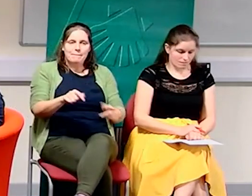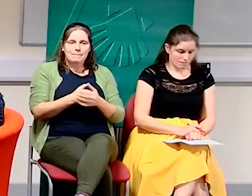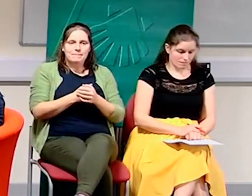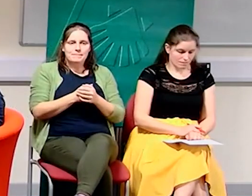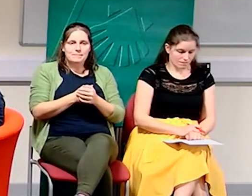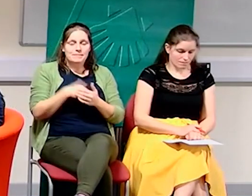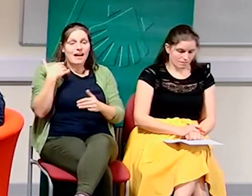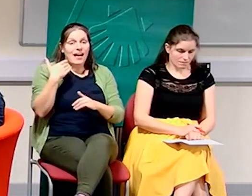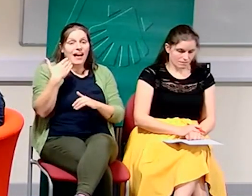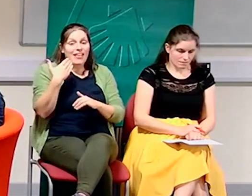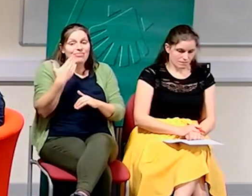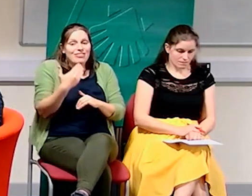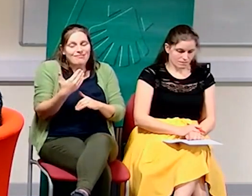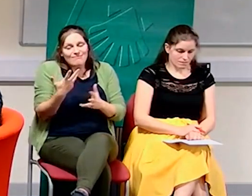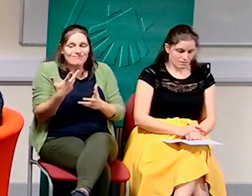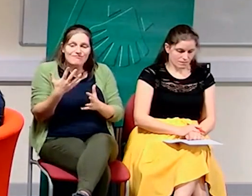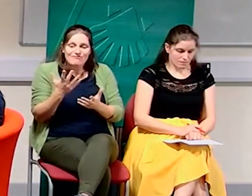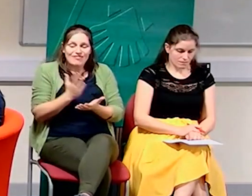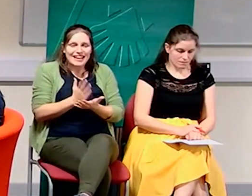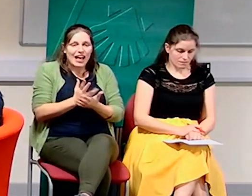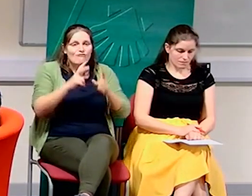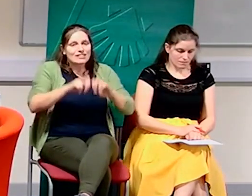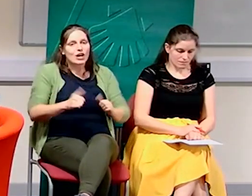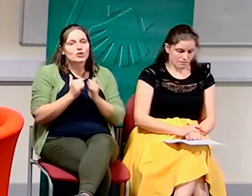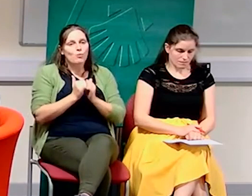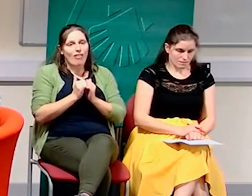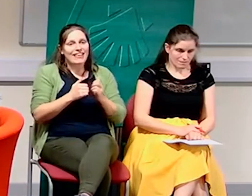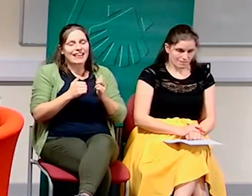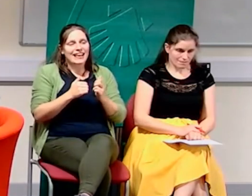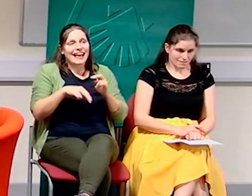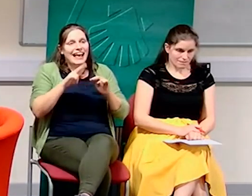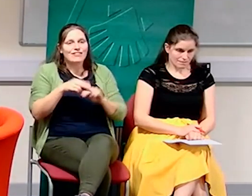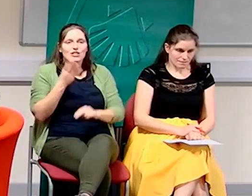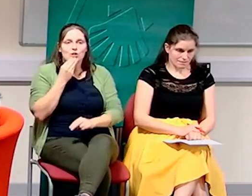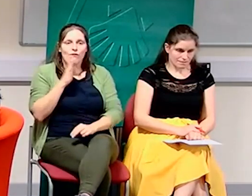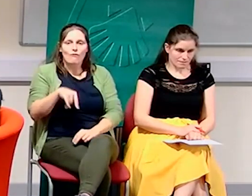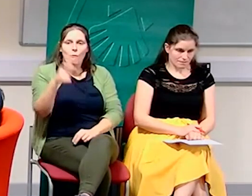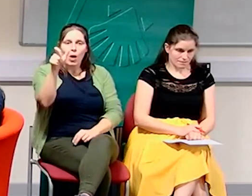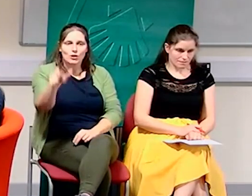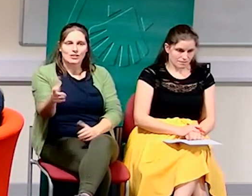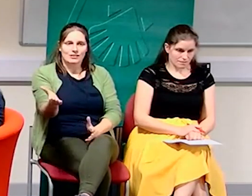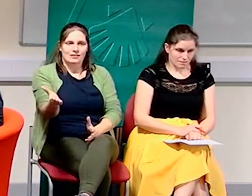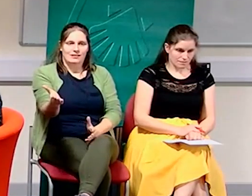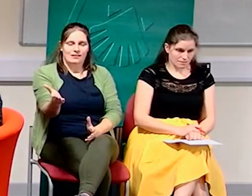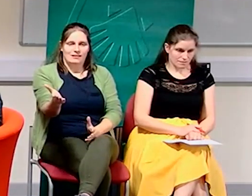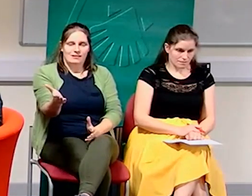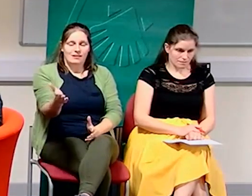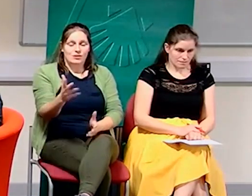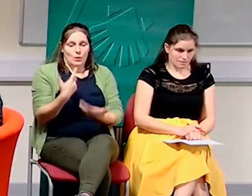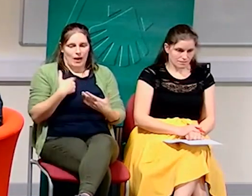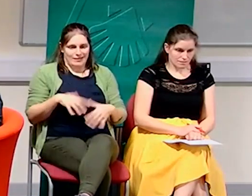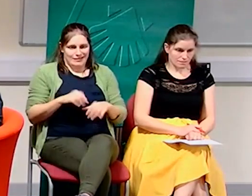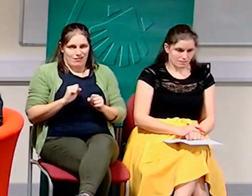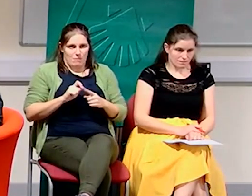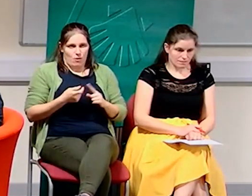is useful or is worth doing if it's useful to somebody um so I always start with um discussing